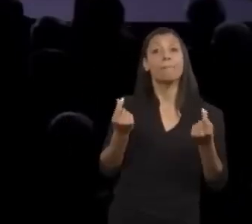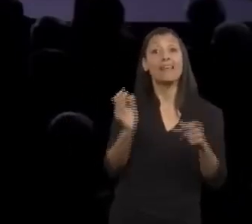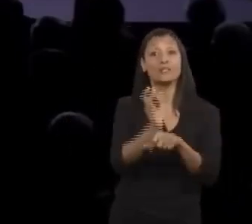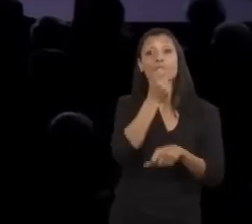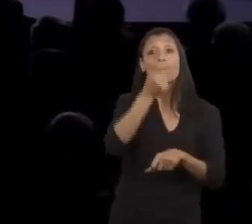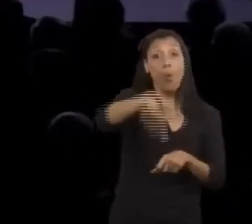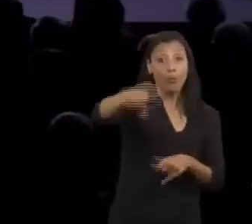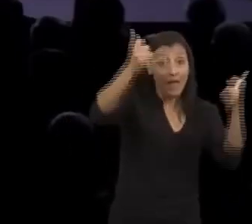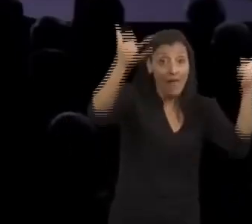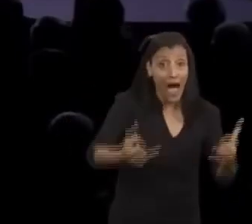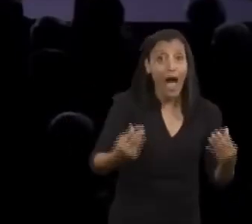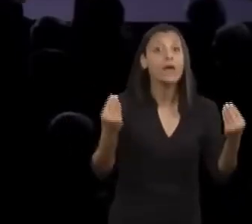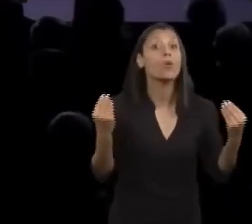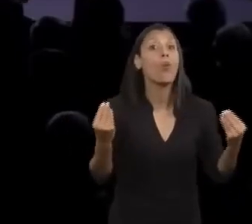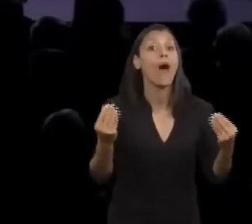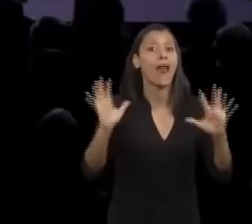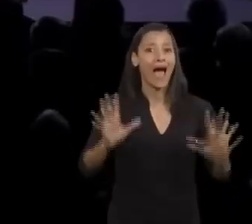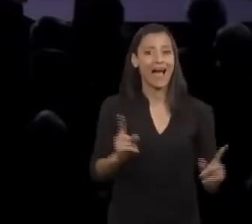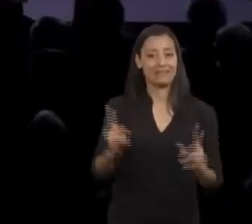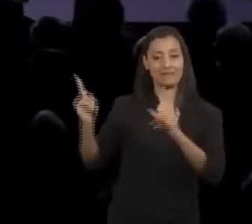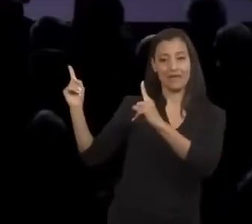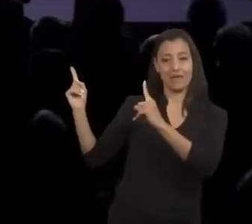will have these characteristics.